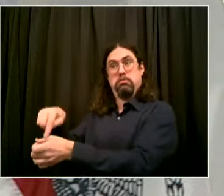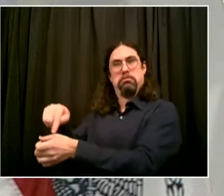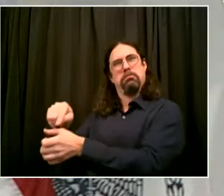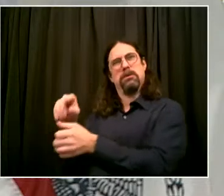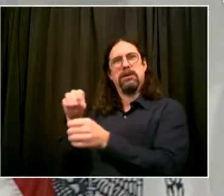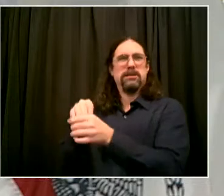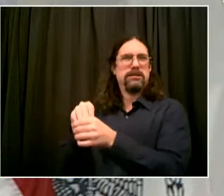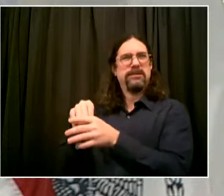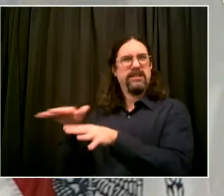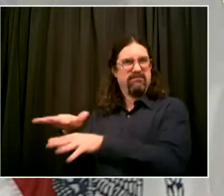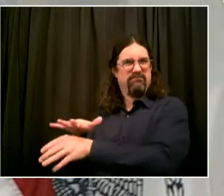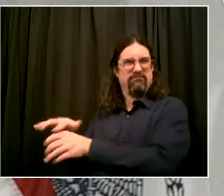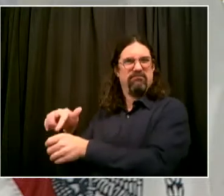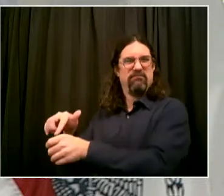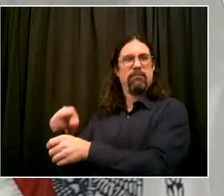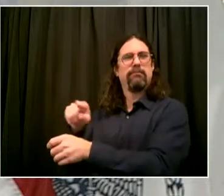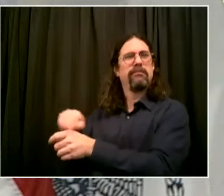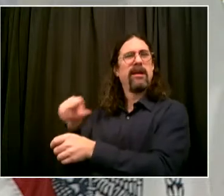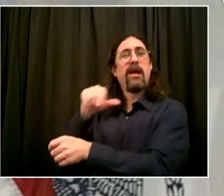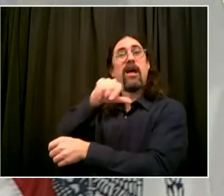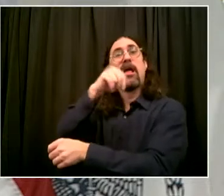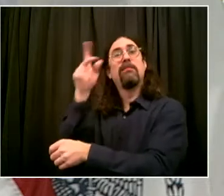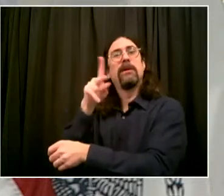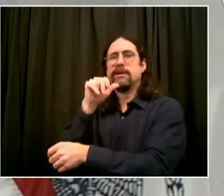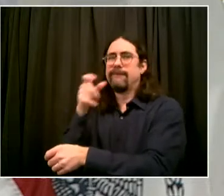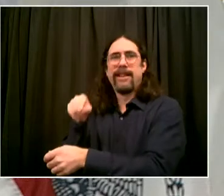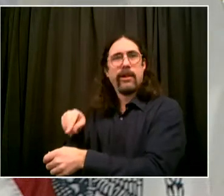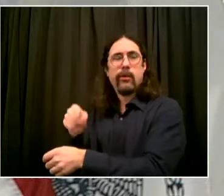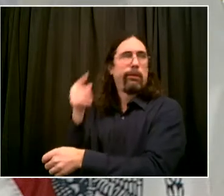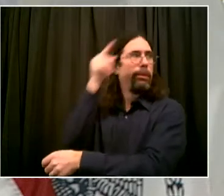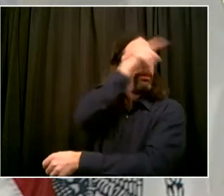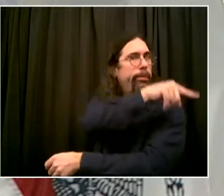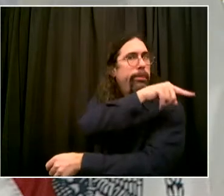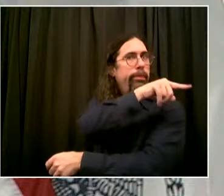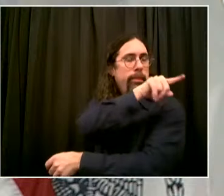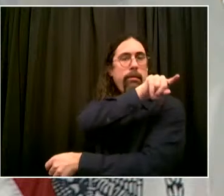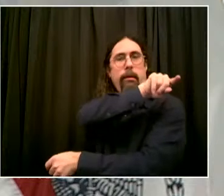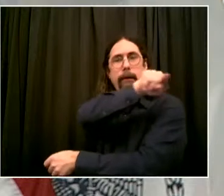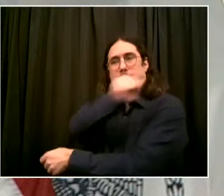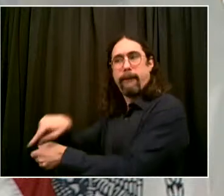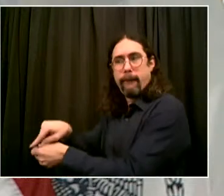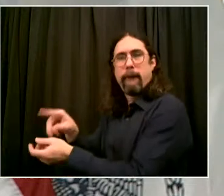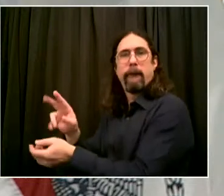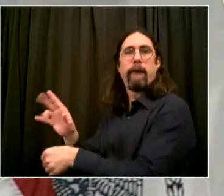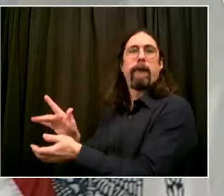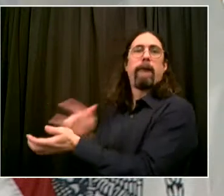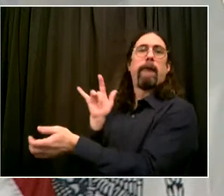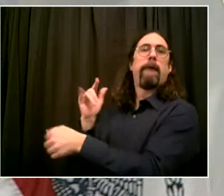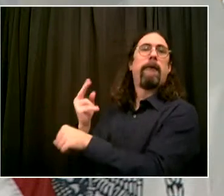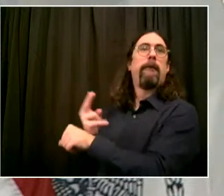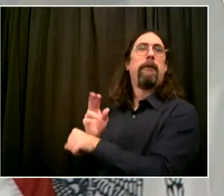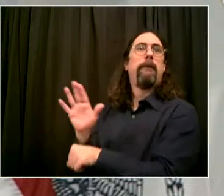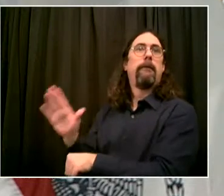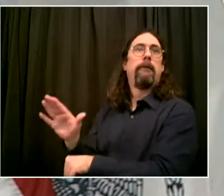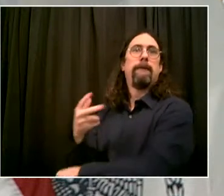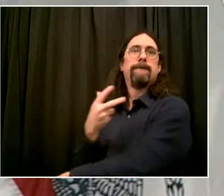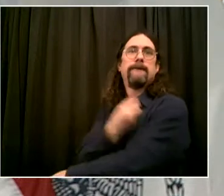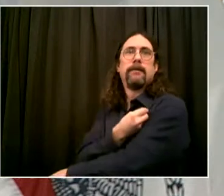MORE PERSONAL HAPPENING TO CONVINCE PEOPLE? ALL OF THAT HAS BEGUN, THAT IS AAOBSLLEUTLLY THE APPROACH.